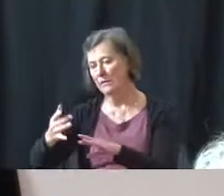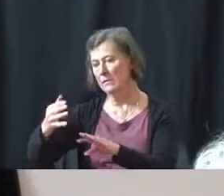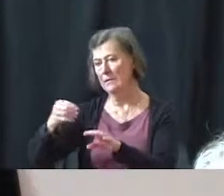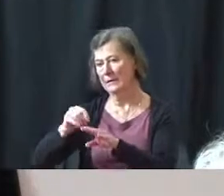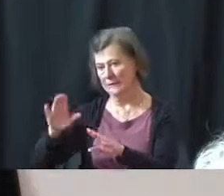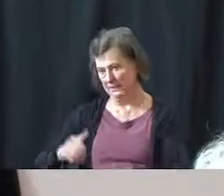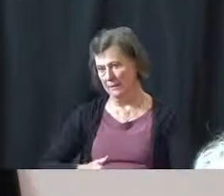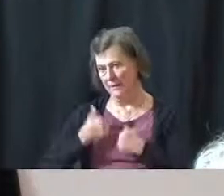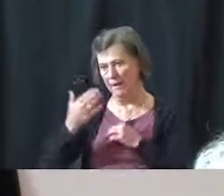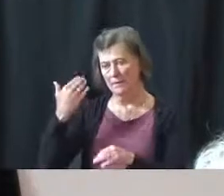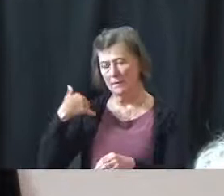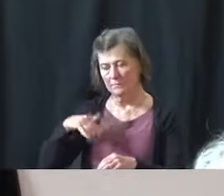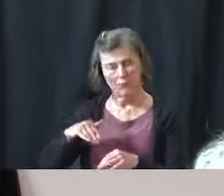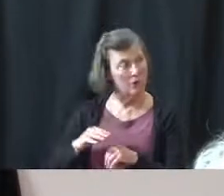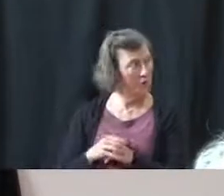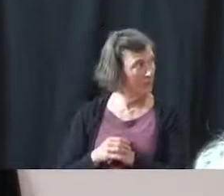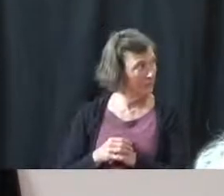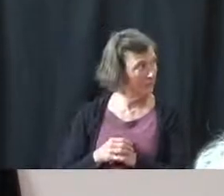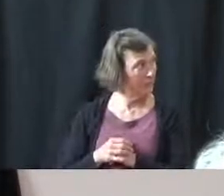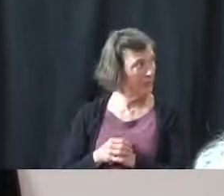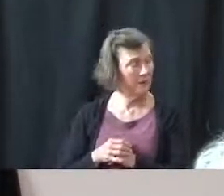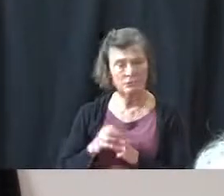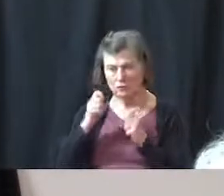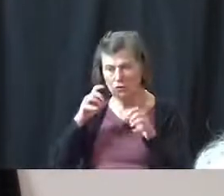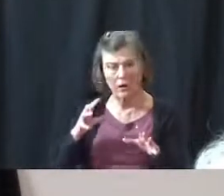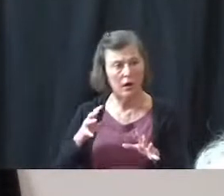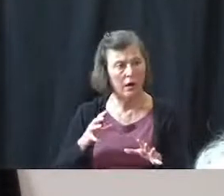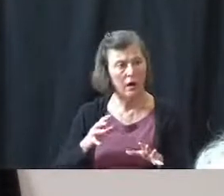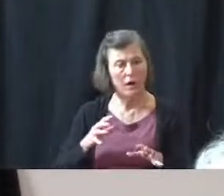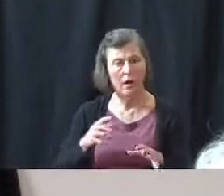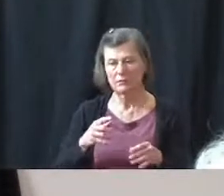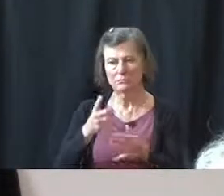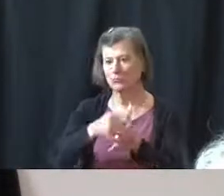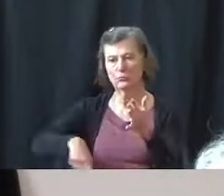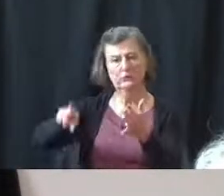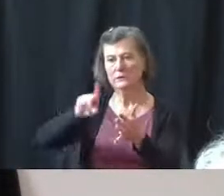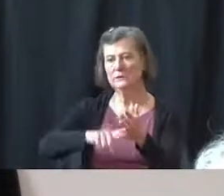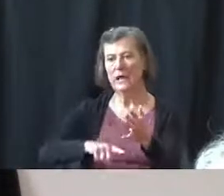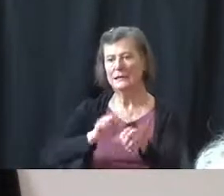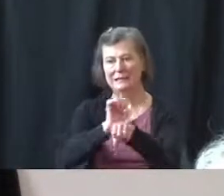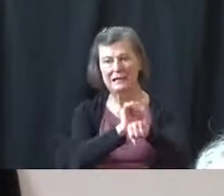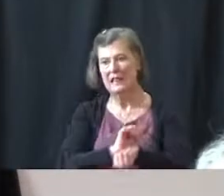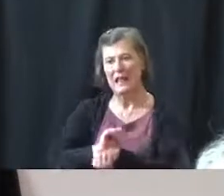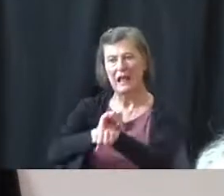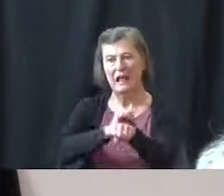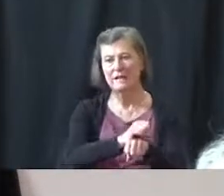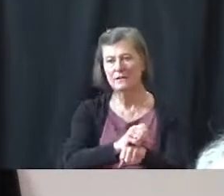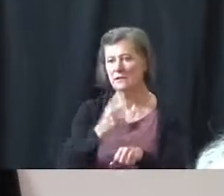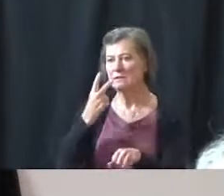shocked and he condemned slavery when he was riding with some other people in a carriage and they saw some slaves walking by.